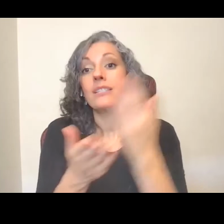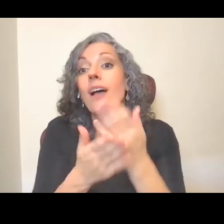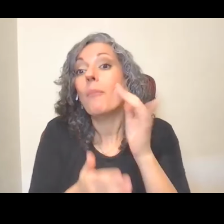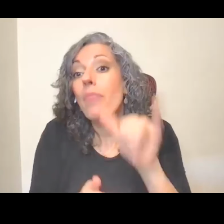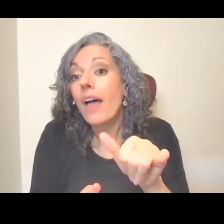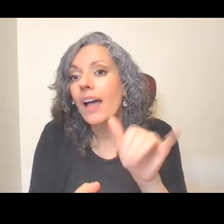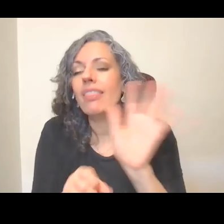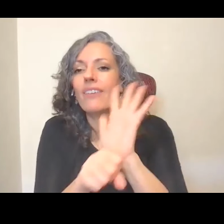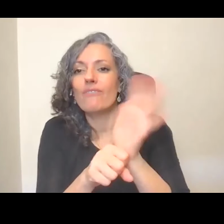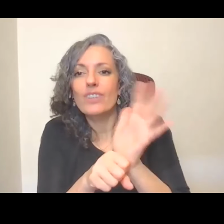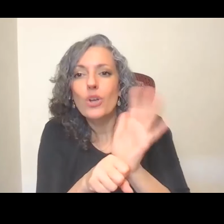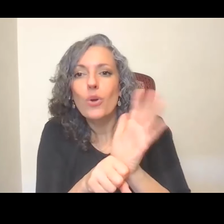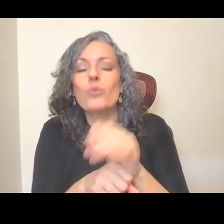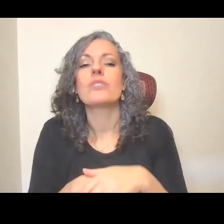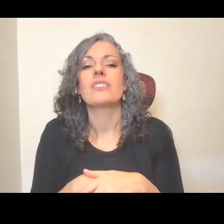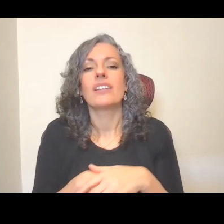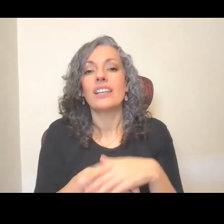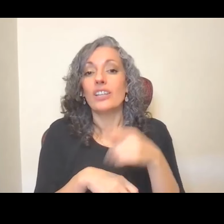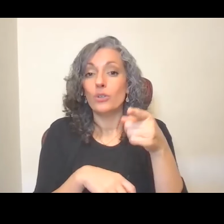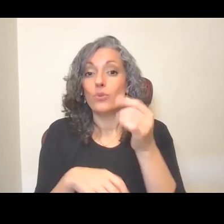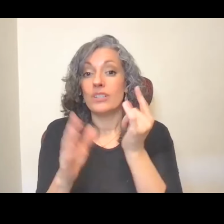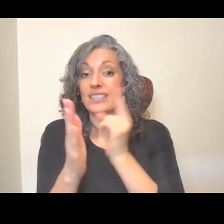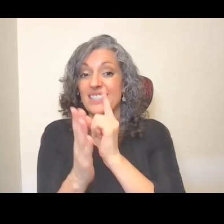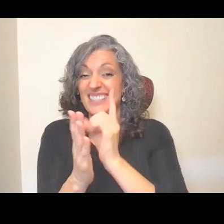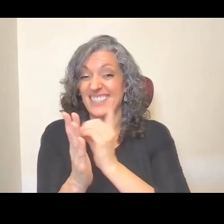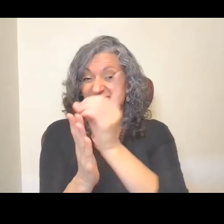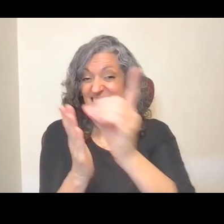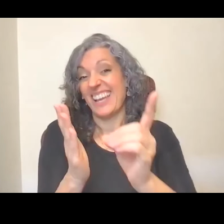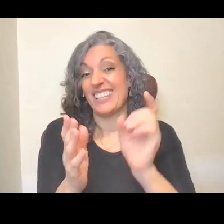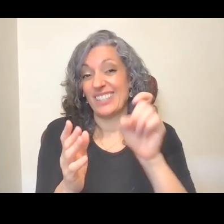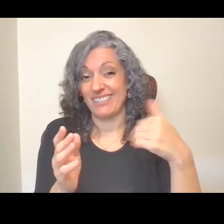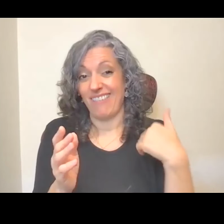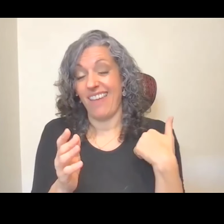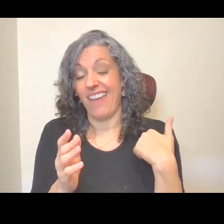things like that. So in your design you need to have this kind of play pause button as well.